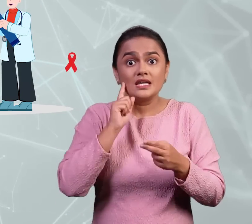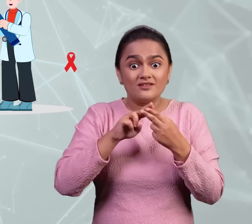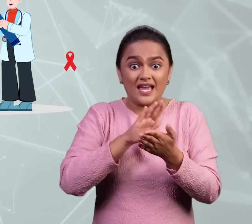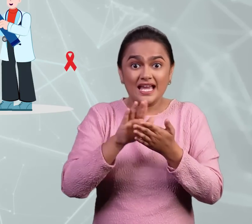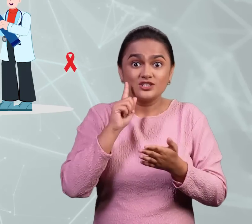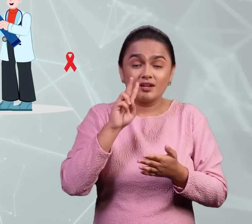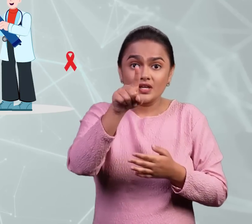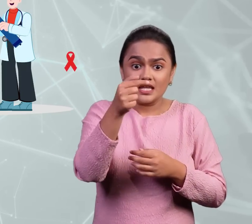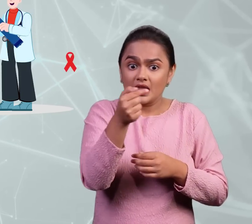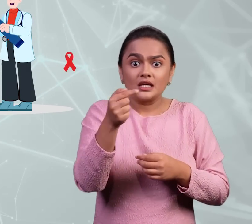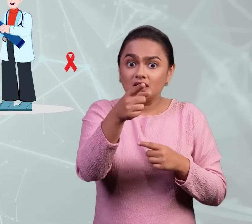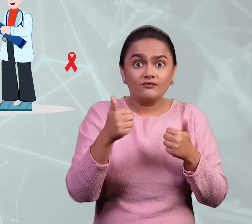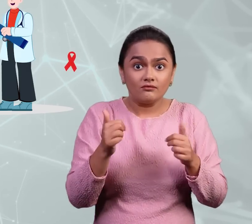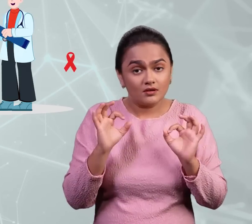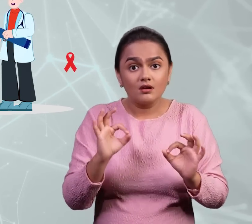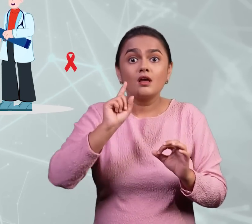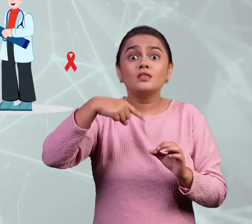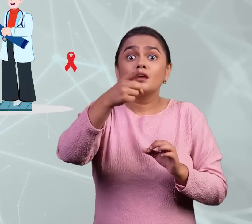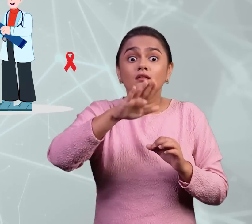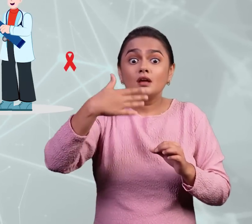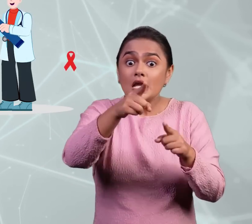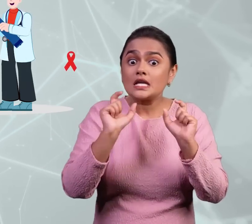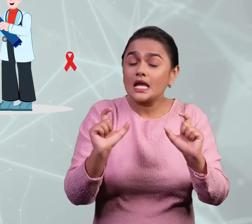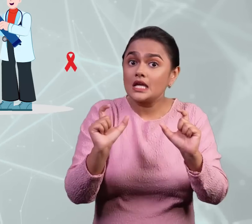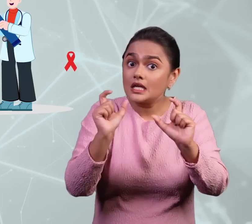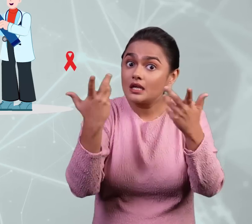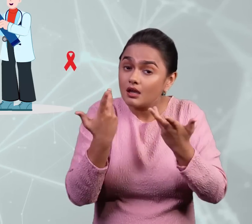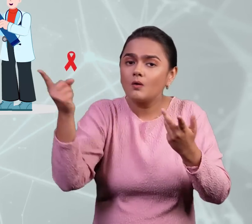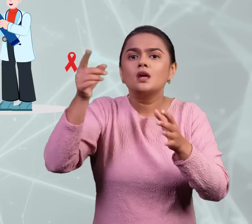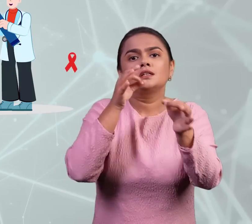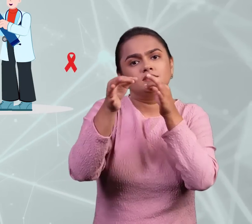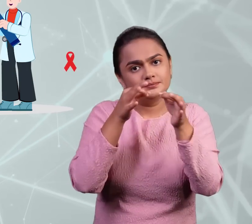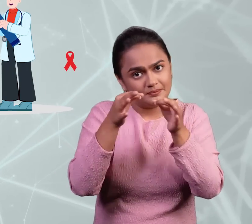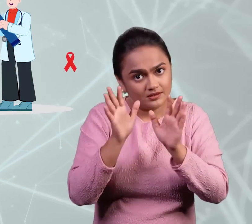If the HIV test is negative, you will be advised to follow preventive measures.